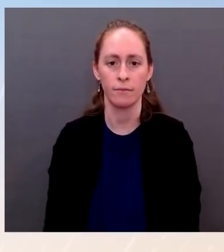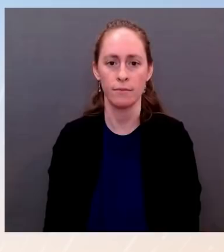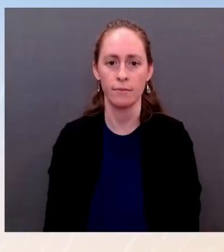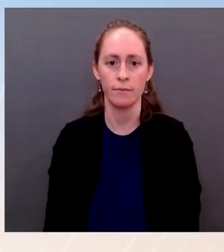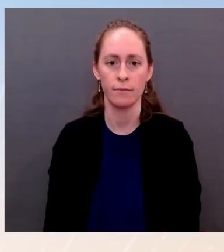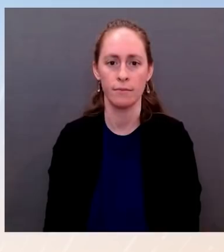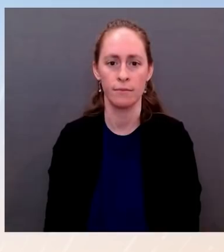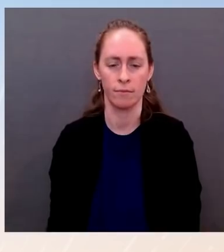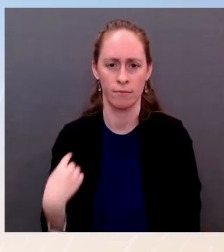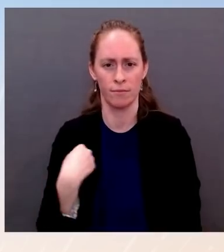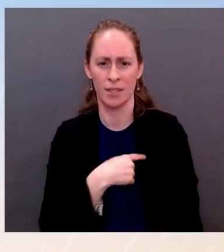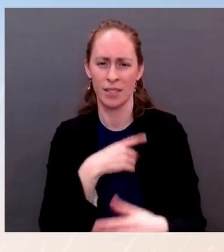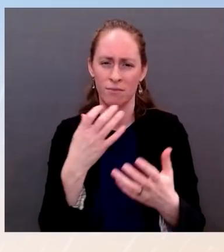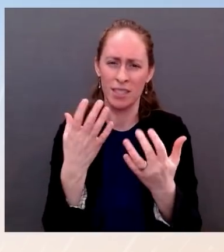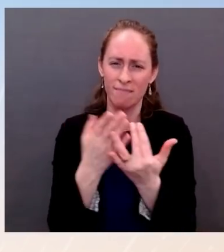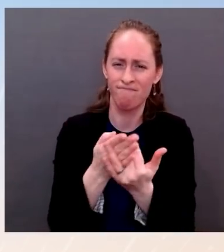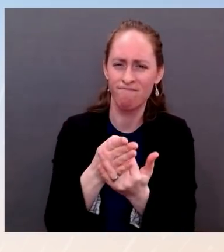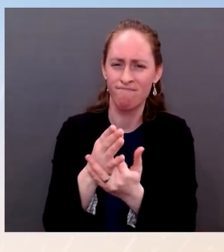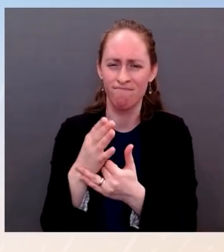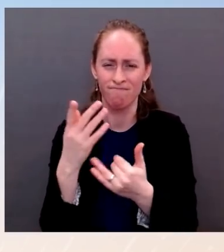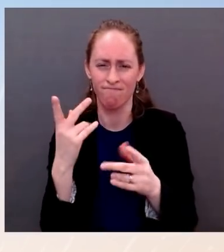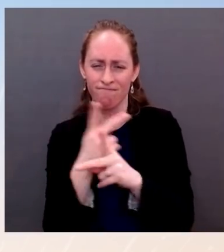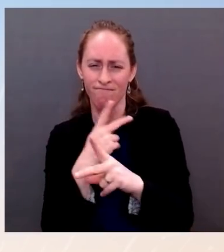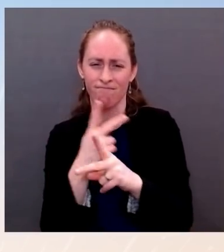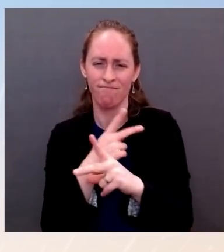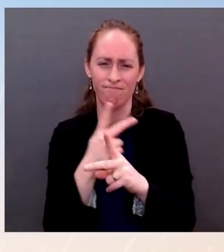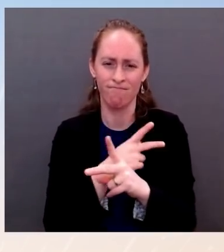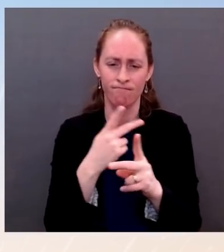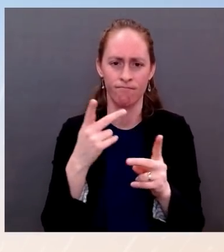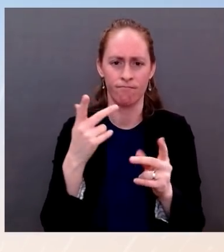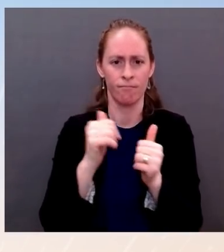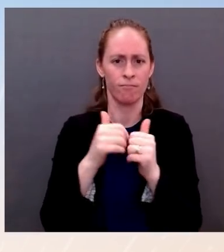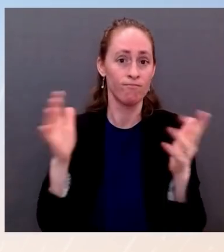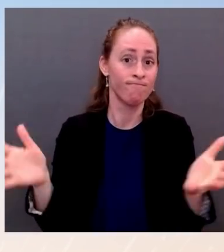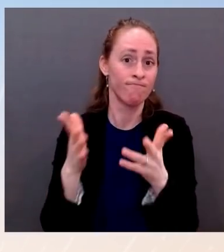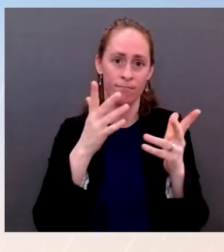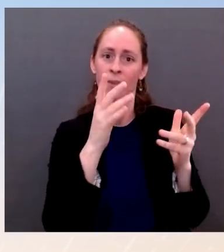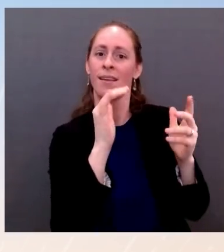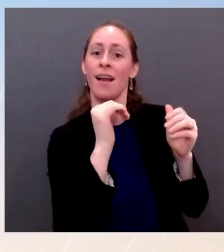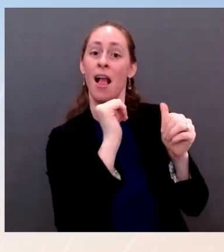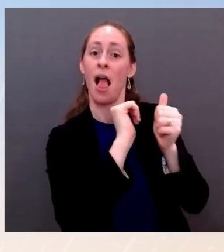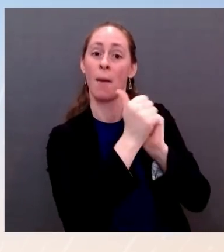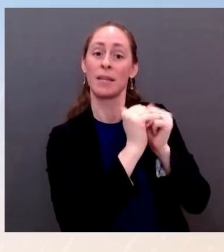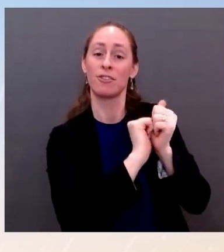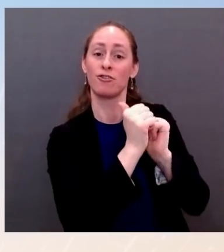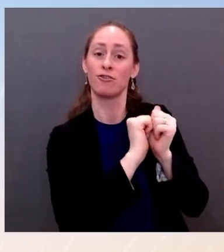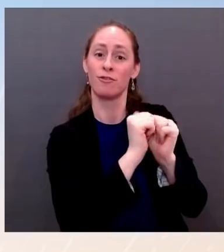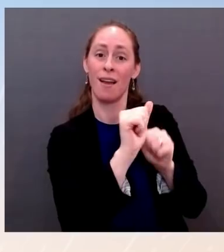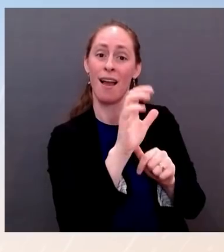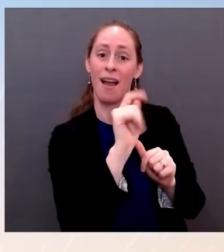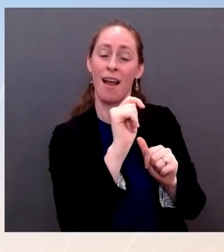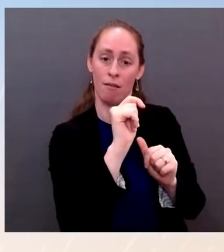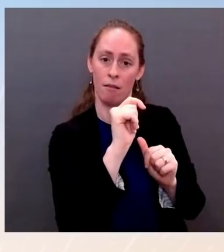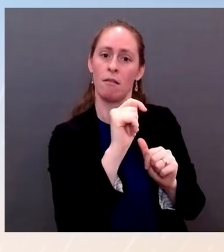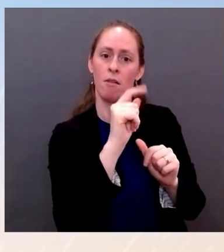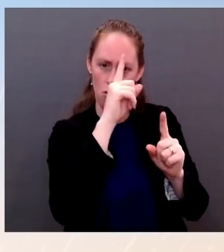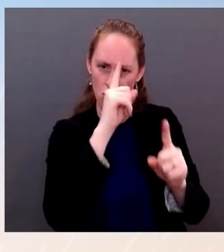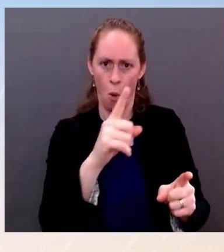for manufacturing of cars here in the United States. And you've also heard him talk a fair amount about promoting competition. And that addresses issues --